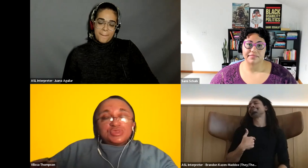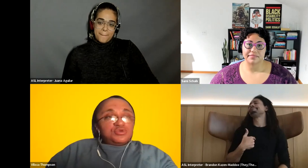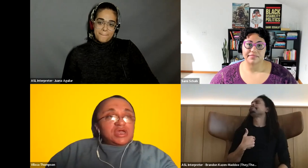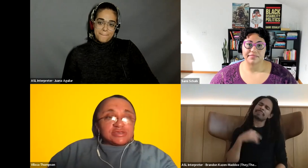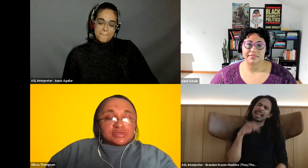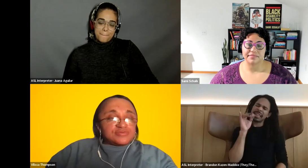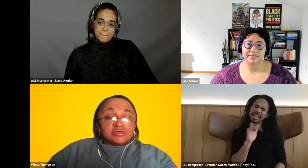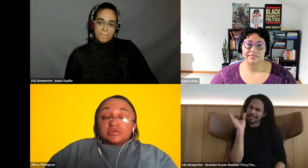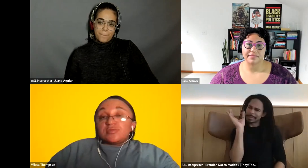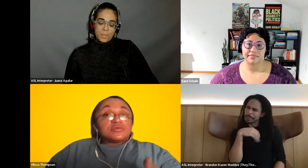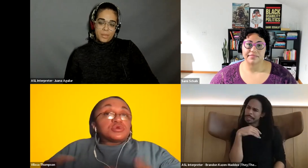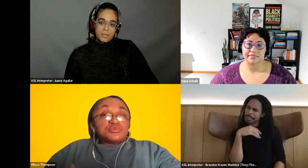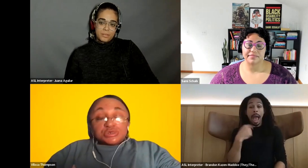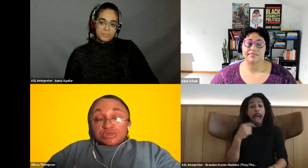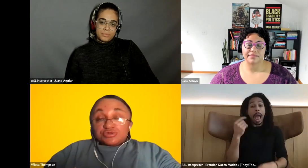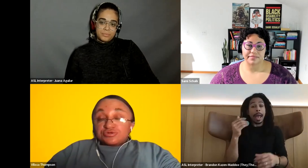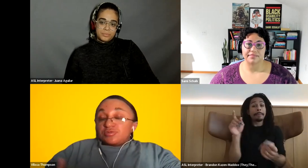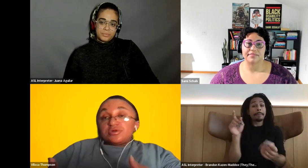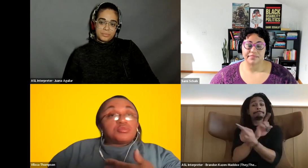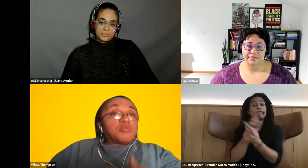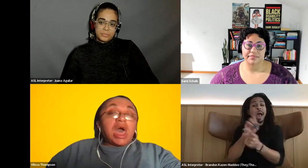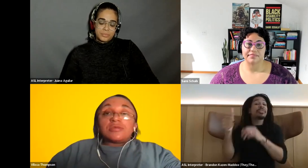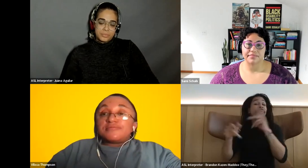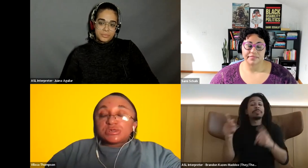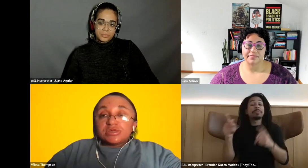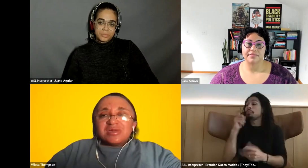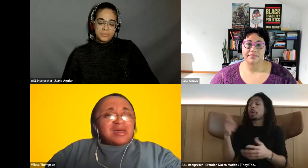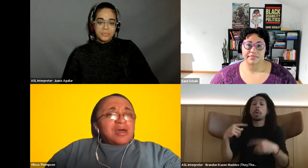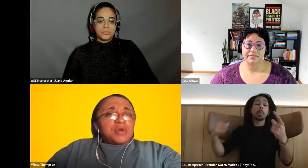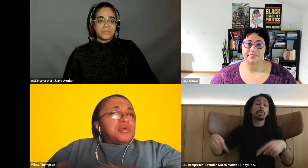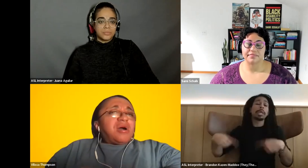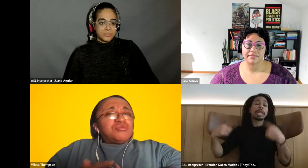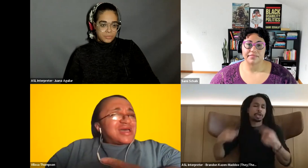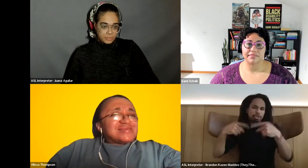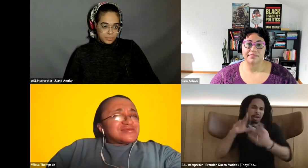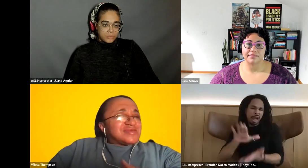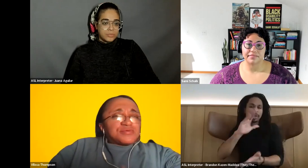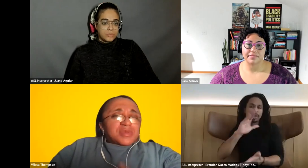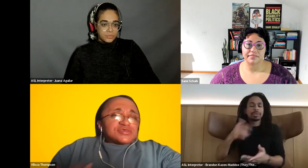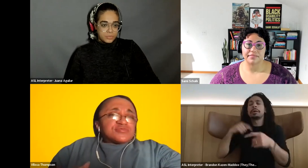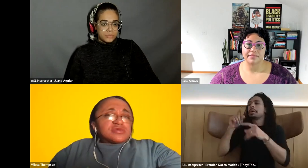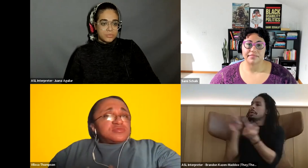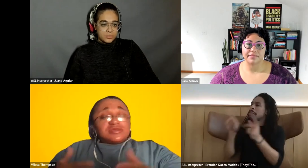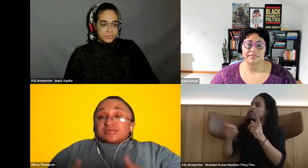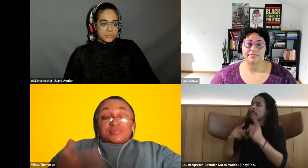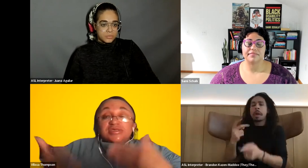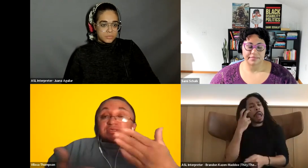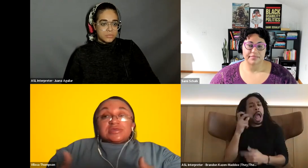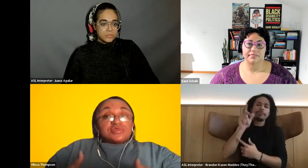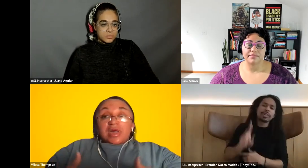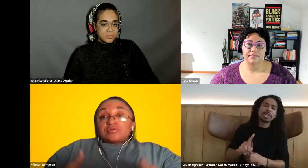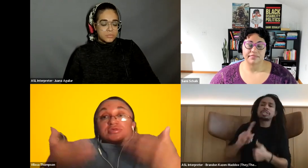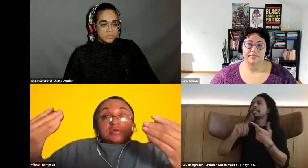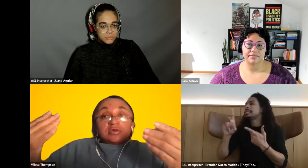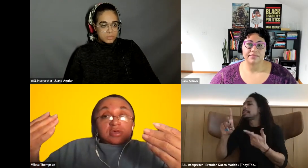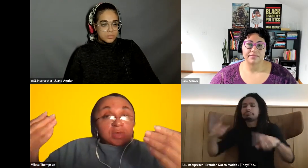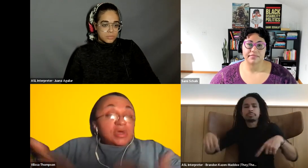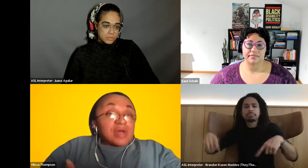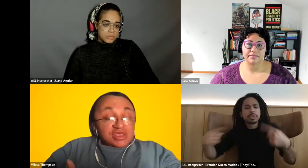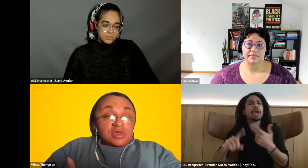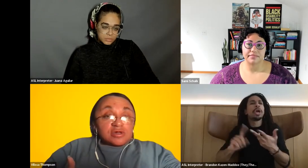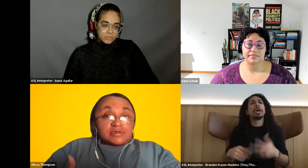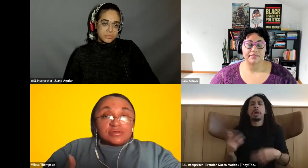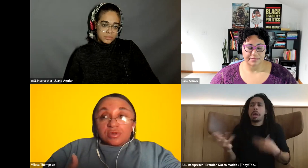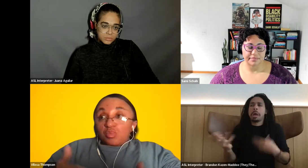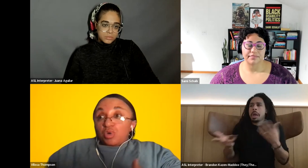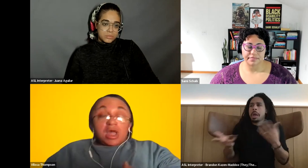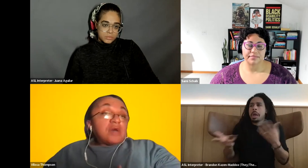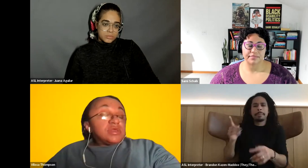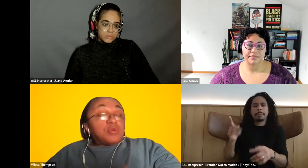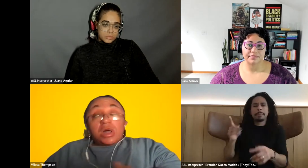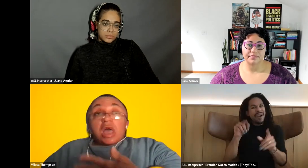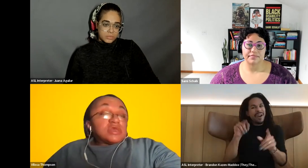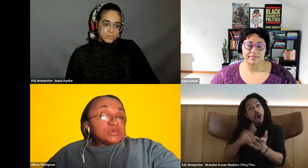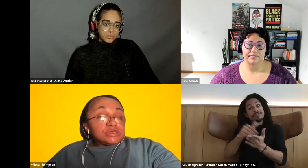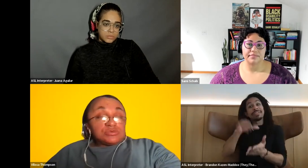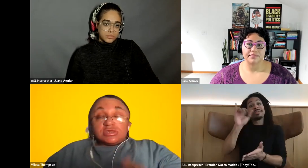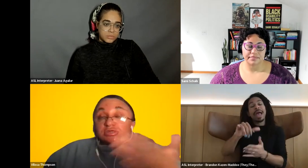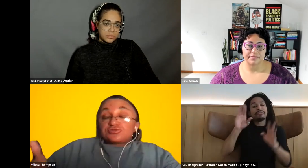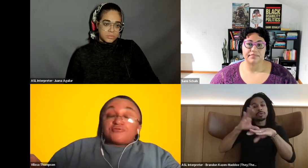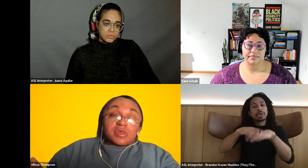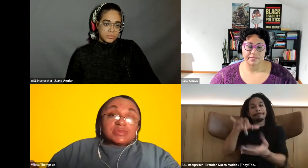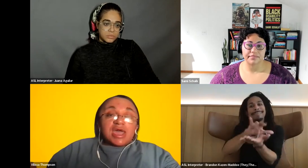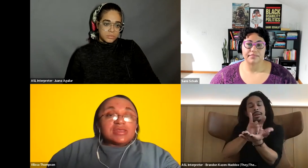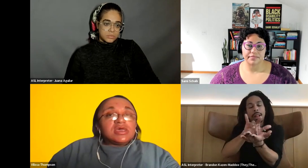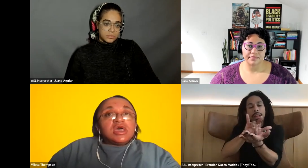Vilissa Thompson: We had different disabilities, some of them were wheelchair users, some of them were blind, low vision, but we are with kind of disconnected from my disability, because again, it was about the medical aspect of it. You know what common, what accommodations did you need, and so forth like that.